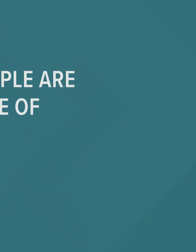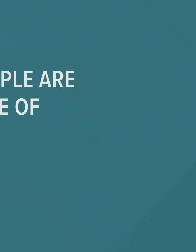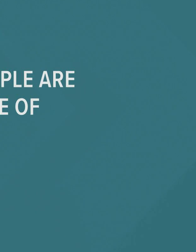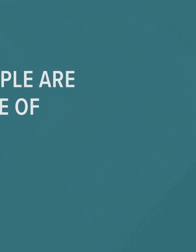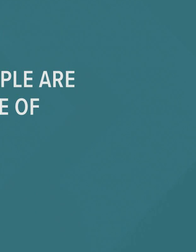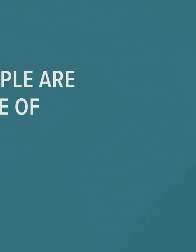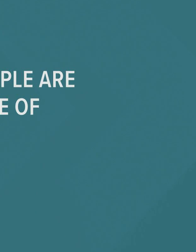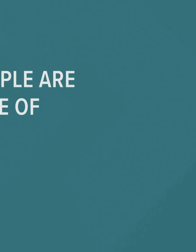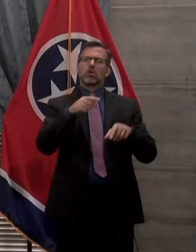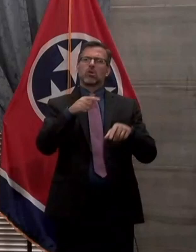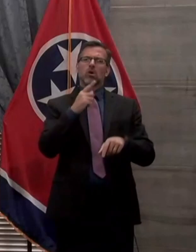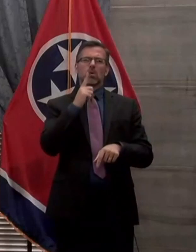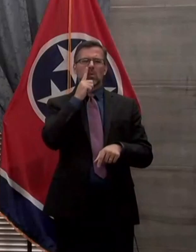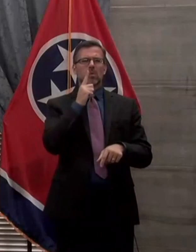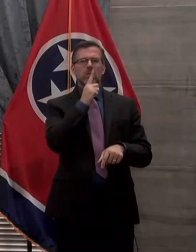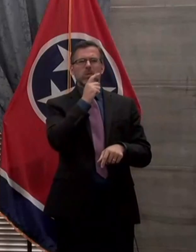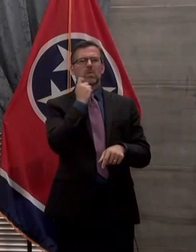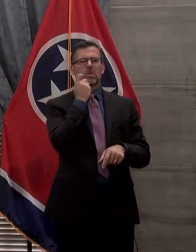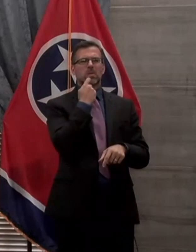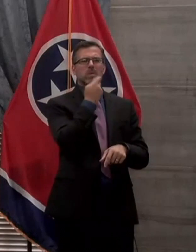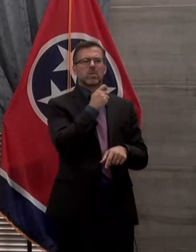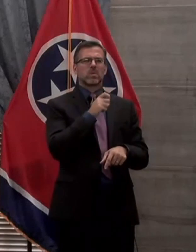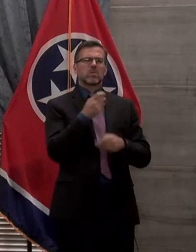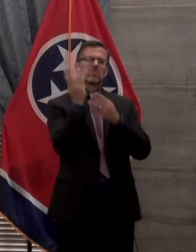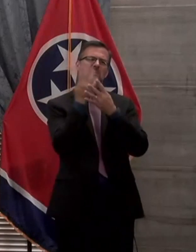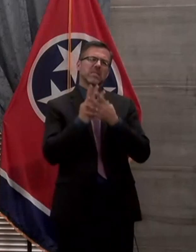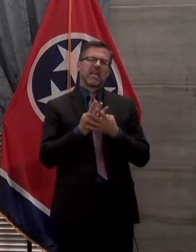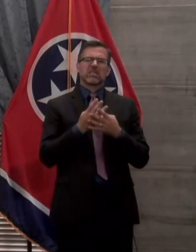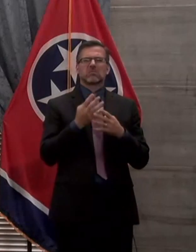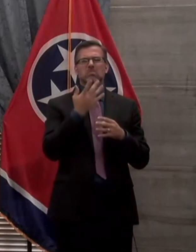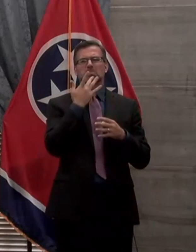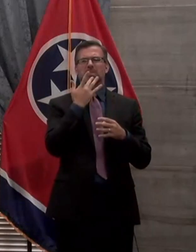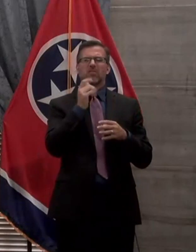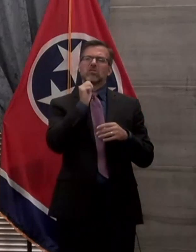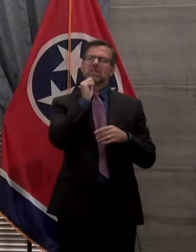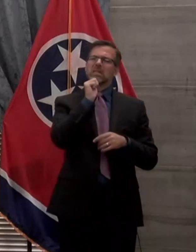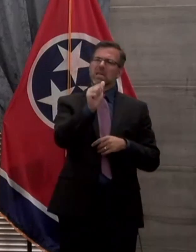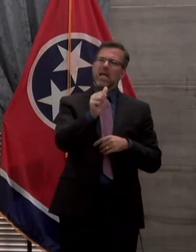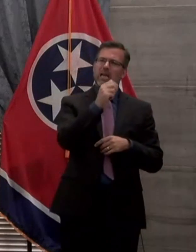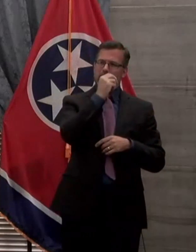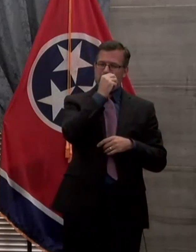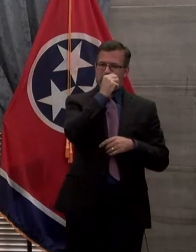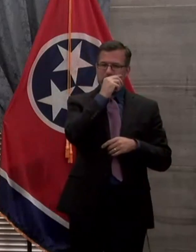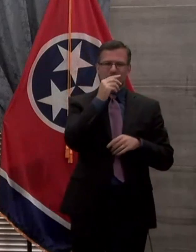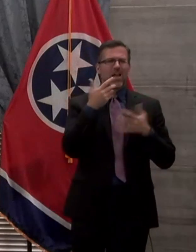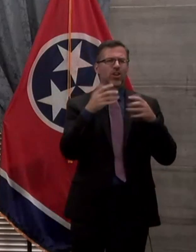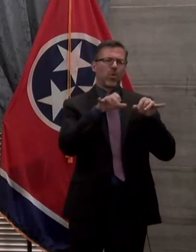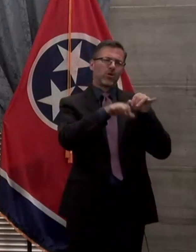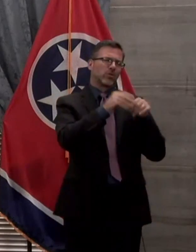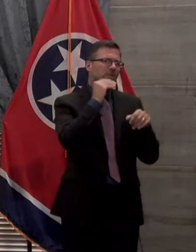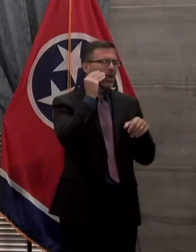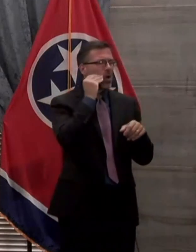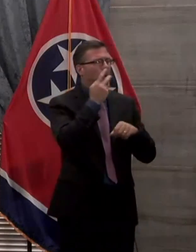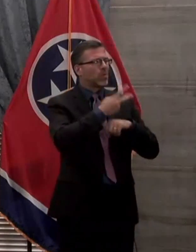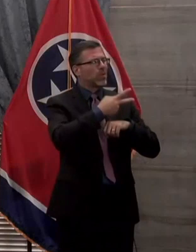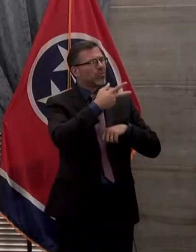SLOW TURNAROUND4@ TIME. DR. PIERCEY SAYS PEOPLE WITH SYMPTOMS MAY NOT GET SLOW TURNAROUND4@ TIME. DR. PIERCEY SAYS PEOPLE WITH SYMPTOMS MAY NOT GET TESTED4@ DR. PIERCEY SAYS PEOPLE WITH SYMPTOMS MAY NOT GET TESTED4@ DR. PIERCEY SAYS PEOPLE WITH SYMPTOMS MAY NOT GET TESTED4@ BECAUSE DR. PIERCEY SAYS PEOPLE WITH SYMPTOMS MAY NOT GET TESTED4@ BECAUSE THEY DR. PIERCEY SAYS PEOPLE WITH SYMPTOMS MAY NOT GET TESTED4@ BECAUSE THEY DON'T DR. PIERCEY SAYS PEOPLE WITH SYMPTOMS MAY NOT GET TESTED4@ BECAUSE THEY DON'T WANT DR. PIERCEY SAYS PEOPLE WITH SYMPTOMS MAY NOT GET TESTED4@ BECAUSE THEY DON'T WANT TO DR. PIERCEY SAYS PEOPLE WITH SYMPTOMS MAY NOT GET TESTED4@ BECAUSE THEY DON'T WANT TO WAIT SYMPTOMS MAY NOT GET TESTED4@ BECAUSE THEY DON'T WANT TO WAIT SYMPTOMS MAY NOT GET TESTED4@ BECAUSE THEY DON'T WANT TO WAIT ON SYMPTOMS MAY NOT GET TESTED4@ BECAUSE THEY DON'T WANT TO WAIT ON THOSE SYMPTOMS MAY NOT GET TESTED4@ BECAUSE THEY DON'T WANT TO WAIT ON THOSE RESULTS. BECAUSE THEY DON'T WANT TO WAIT ON THOSE RESULTS. BECAUSE THEY DON'T WANT TO WAIT ON THOSE RESULTS. BUT BECAUSE THEY DON'T WANT TO WAIT ON THOSE RESULTS. BUT SHE BECAUSE THEY DON'T WANT TO WAIT ON THOSE RESULTS. BUT SHE SAYS BECAUSE THEY DON'T WANT TO WAIT ON THOSE RESULTS. BUT SHE SAYS THAT BECAUSE THEY DON'T WANT TO WAIT ON THOSE RESULTS. BUT SHE SAYS THAT IS BECAUSE THEY DON'T WANT TO WAIT ON THOSE RESULTS. BUT SHE SAYS THAT IS A BECAUSE THEY DON'T WANT TO WAIT ON THOSE RESULTS. BUT SHE SAYS THAT IS A BAD BECAUSE THEY DON'T WANT TO WAIT ON THOSE RESULTS. BUT SHE SAYS THAT IS A BAD IDEA ON THOSE RESULTS. BUT SHE SAYS THAT IS A BAD IDEA ON THOSE RESULTS. BUT SHE SAYS THAT IS A BAD IDEA . BUT SHE SAYS THAT IS A BAD IDEA . BUT SHE SAYS THAT IS A BAD IDEA . >> BUT SHE SAYS THAT IS A BAD IDEA . >> CRITICALLY BUT SHE SAYS THAT IS A BAD IDEA . >> CRITICALLY IMPORTANT